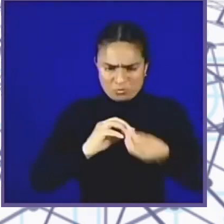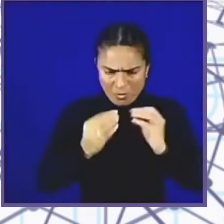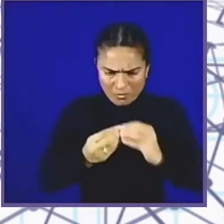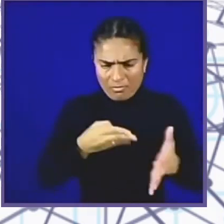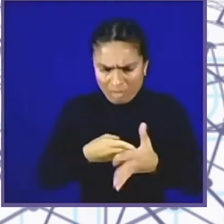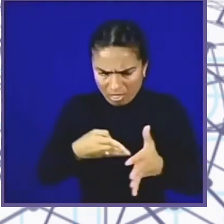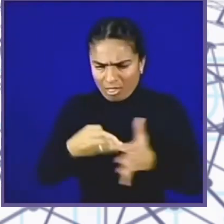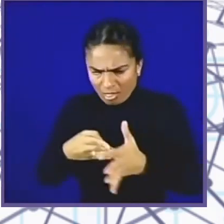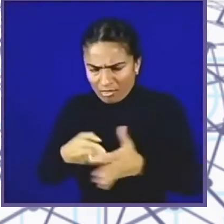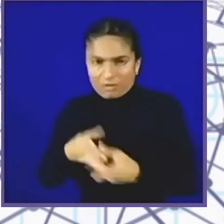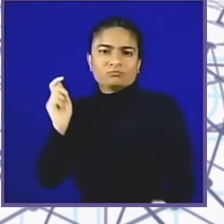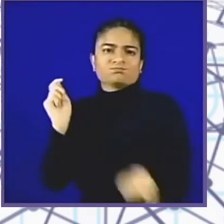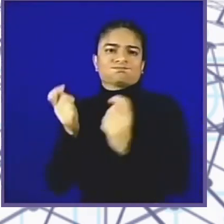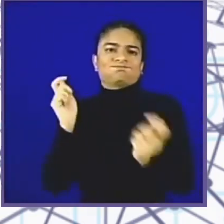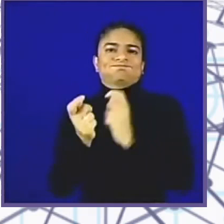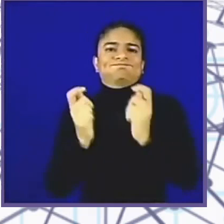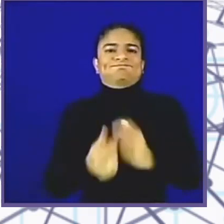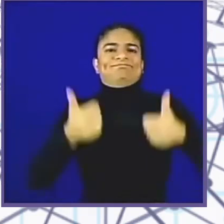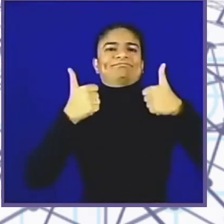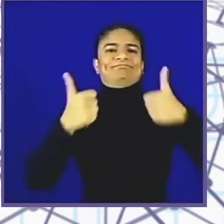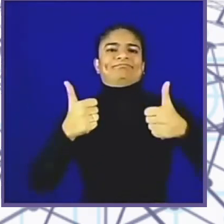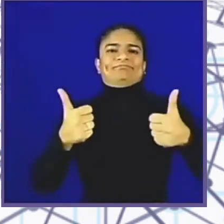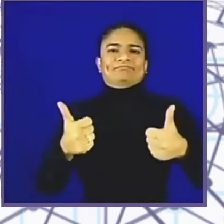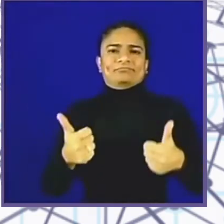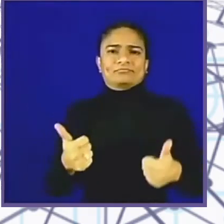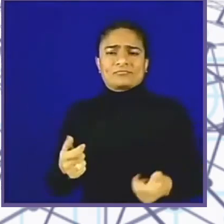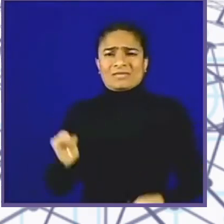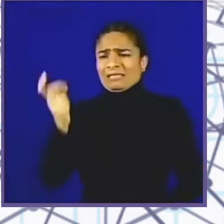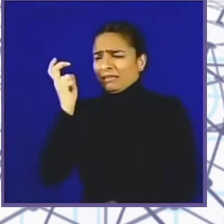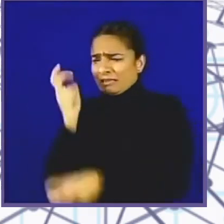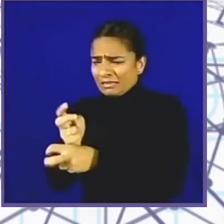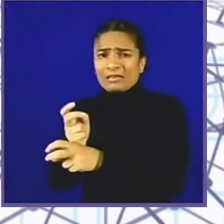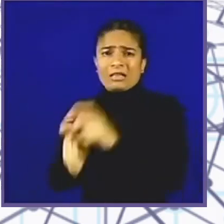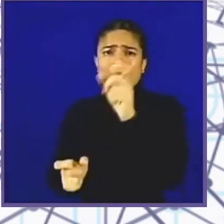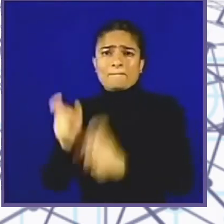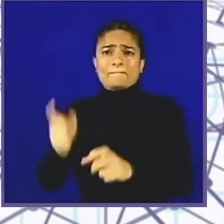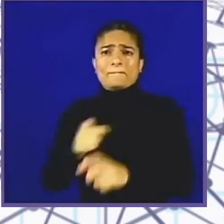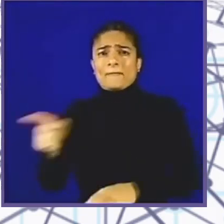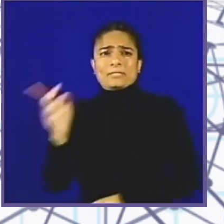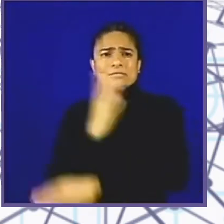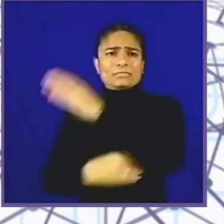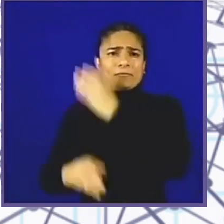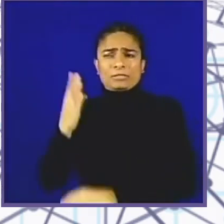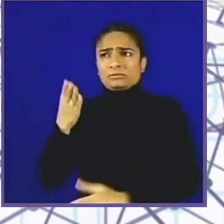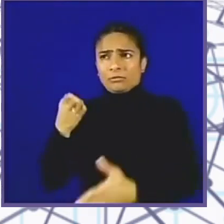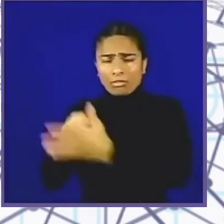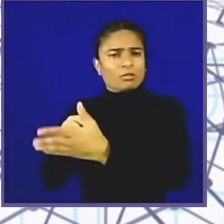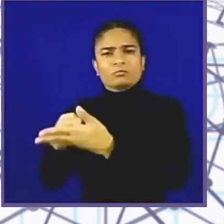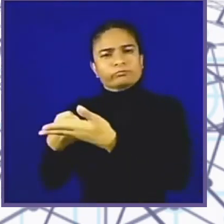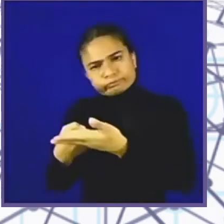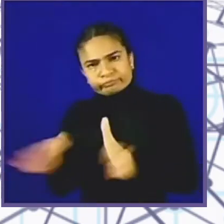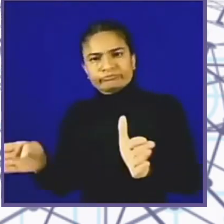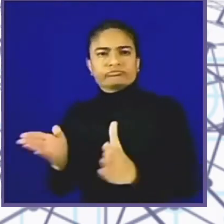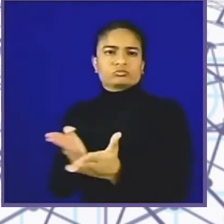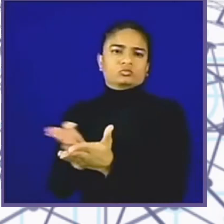thrive. Some of these challenges are access to funding, especially in the early stages,